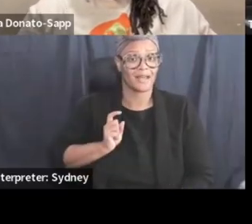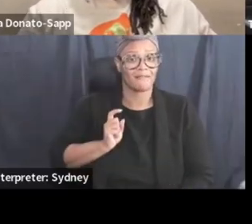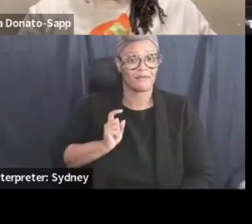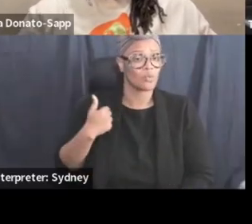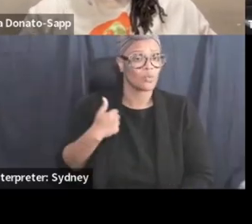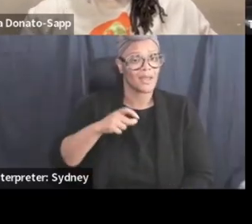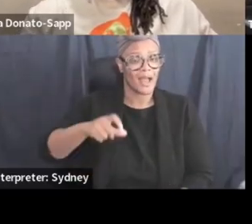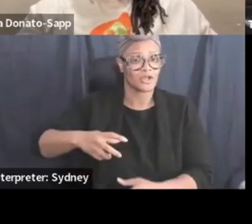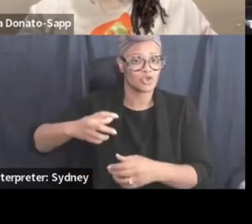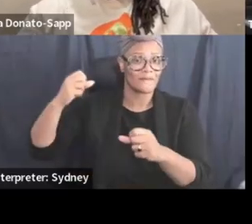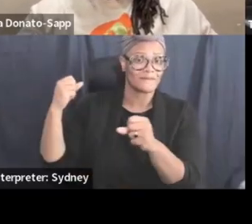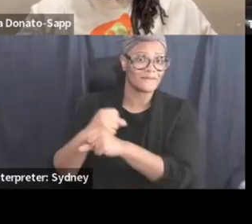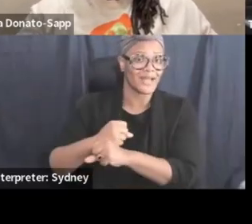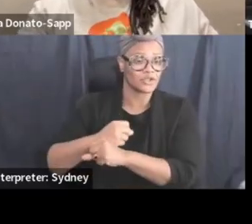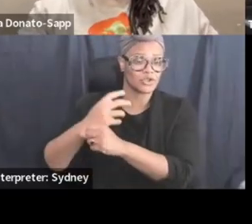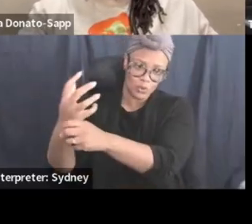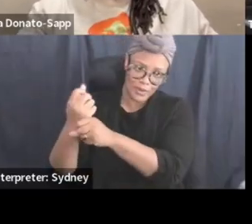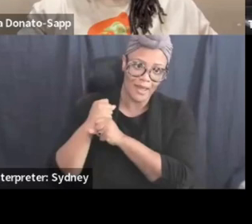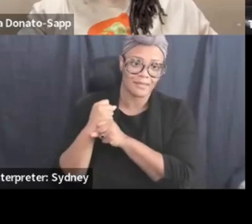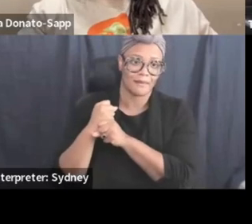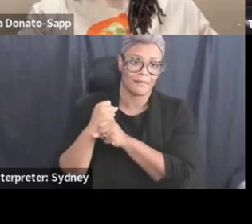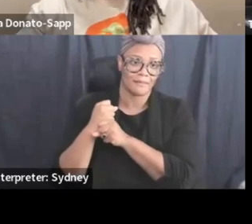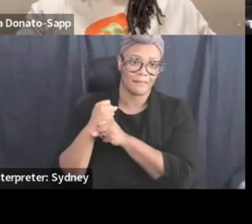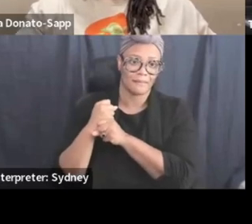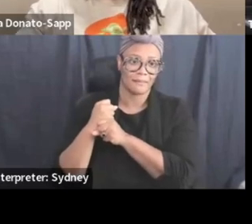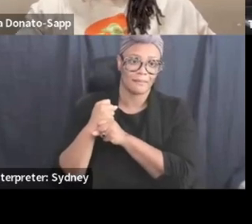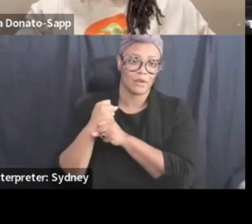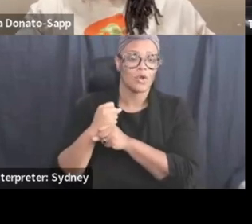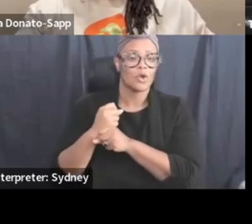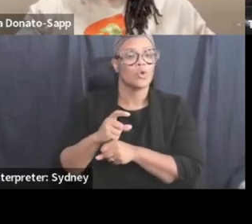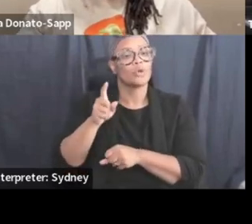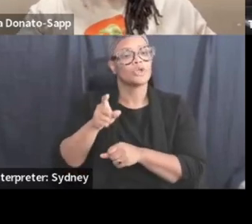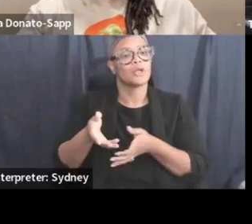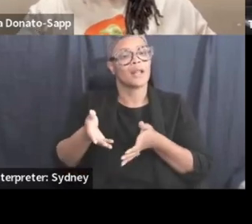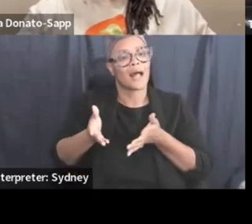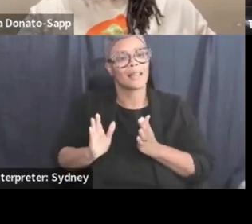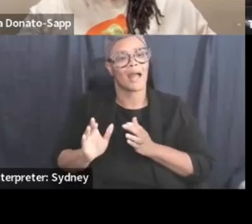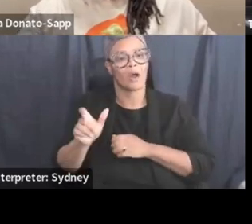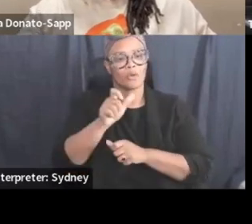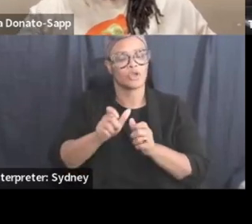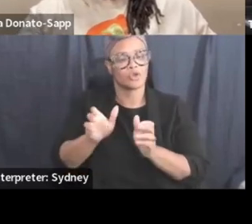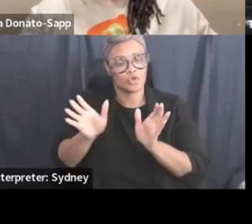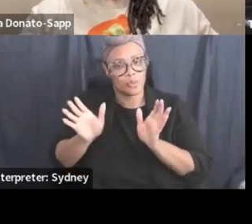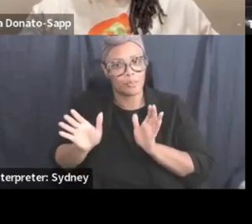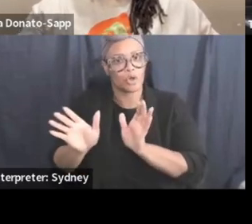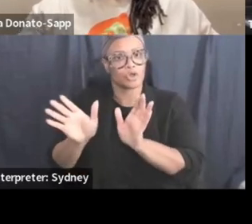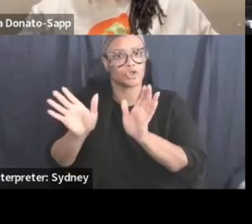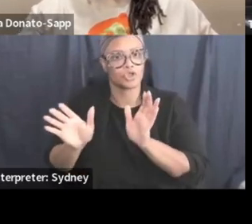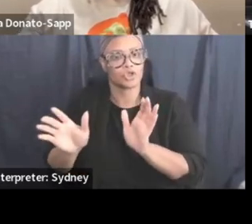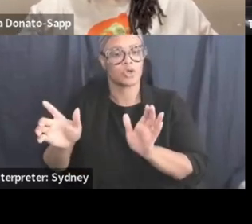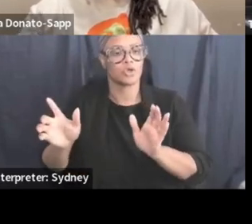to push each other to greatness without getting too easily wounded and hurt in the struggle for